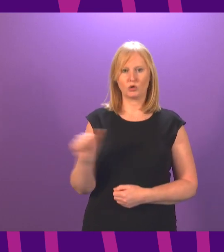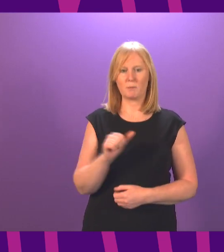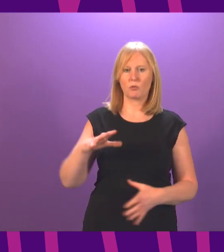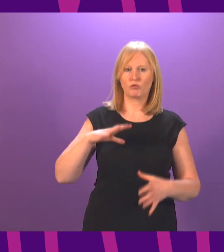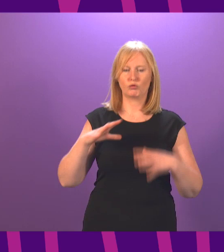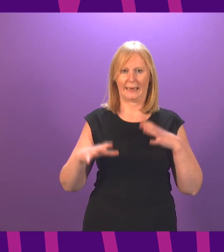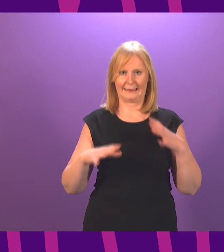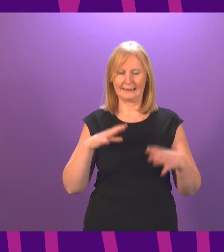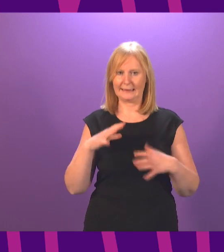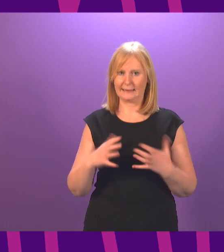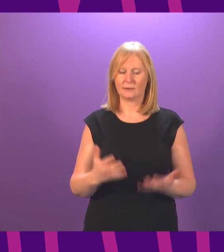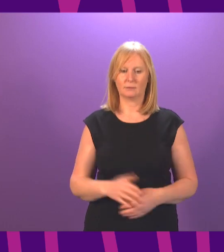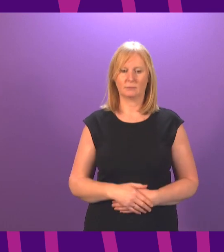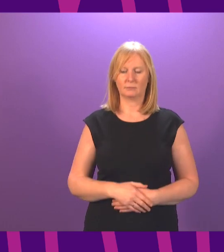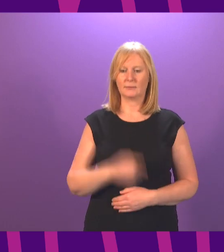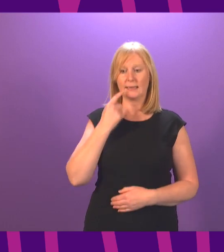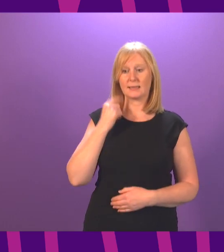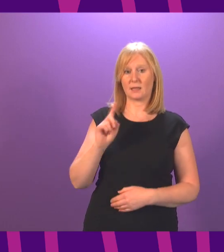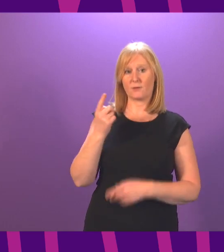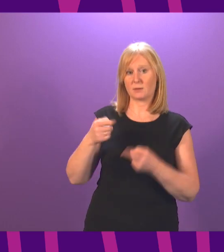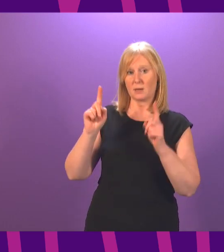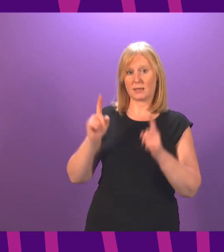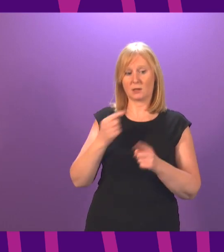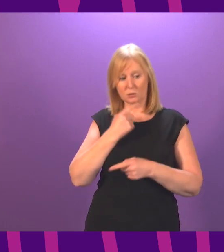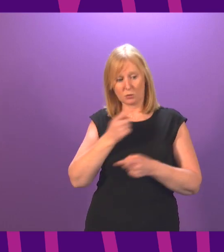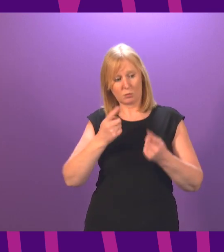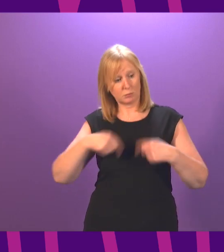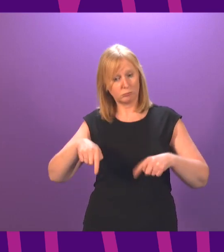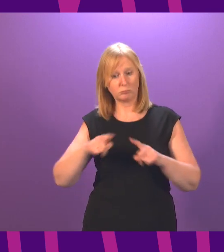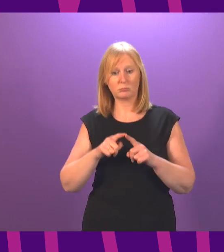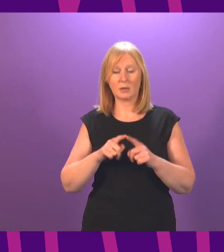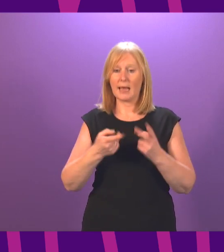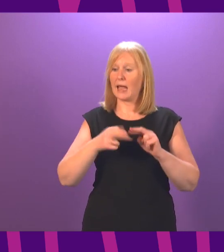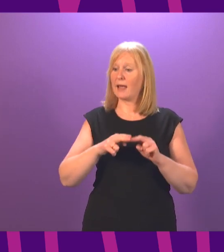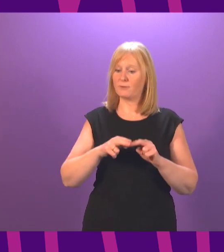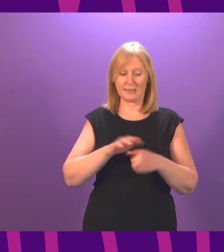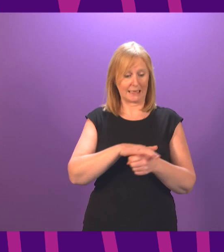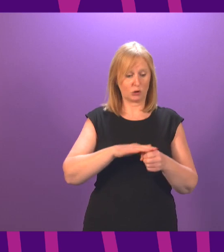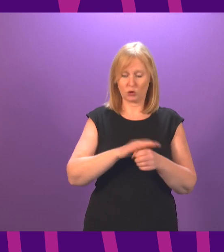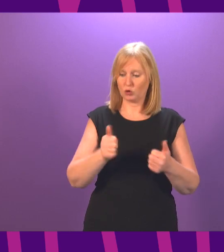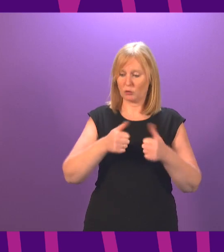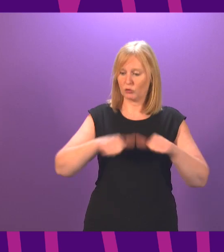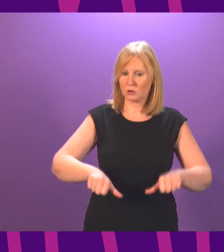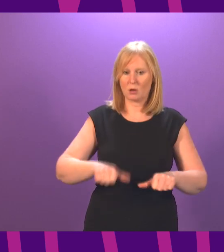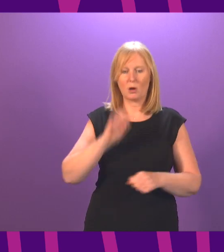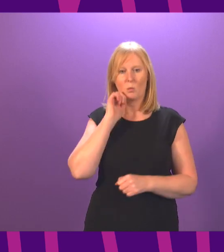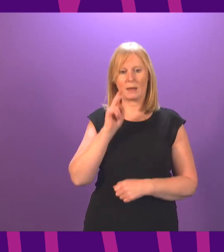as we can be. Yesterday, the First Minister told the Parliament that, “if the situation is not resolved in the next day or so, we may start to see pressure